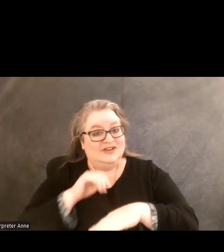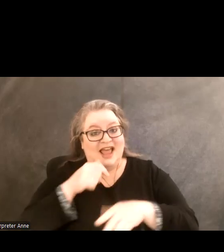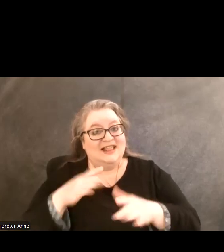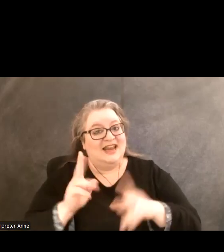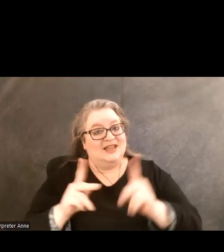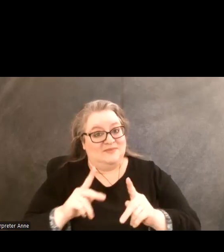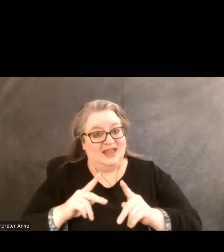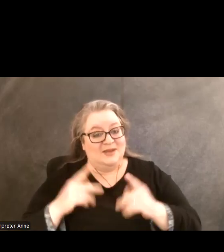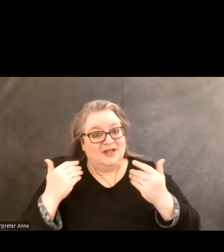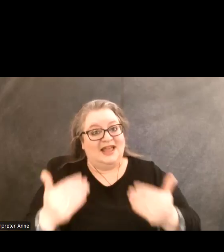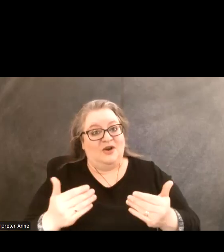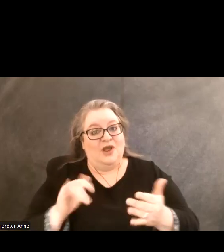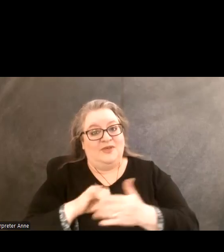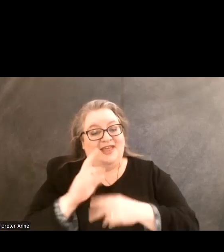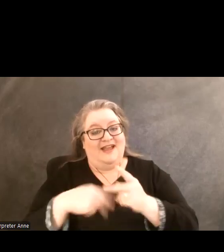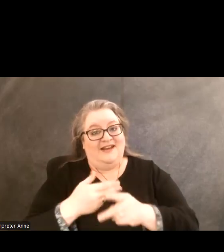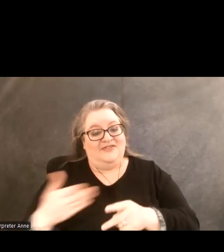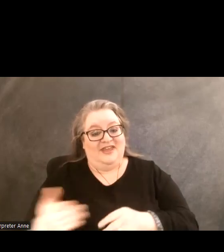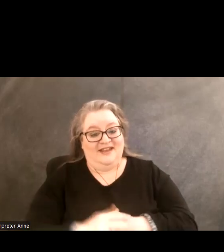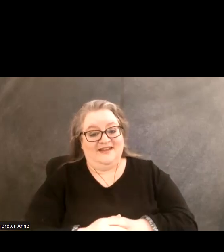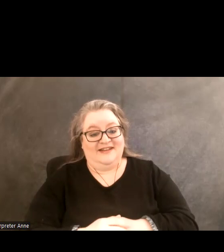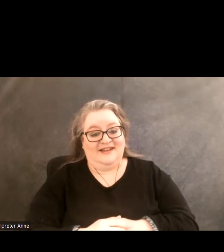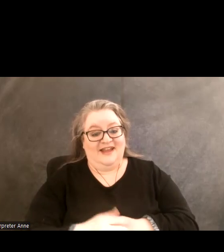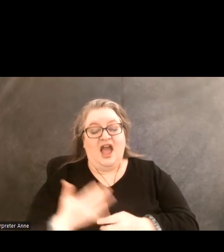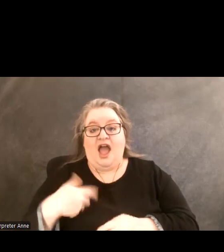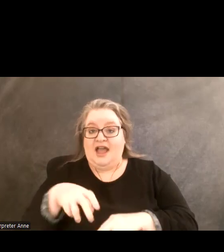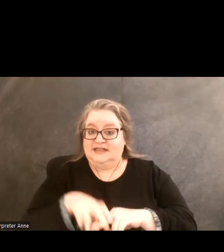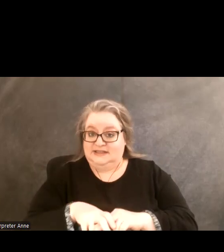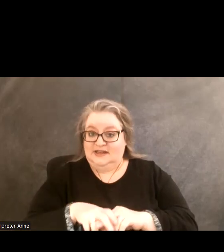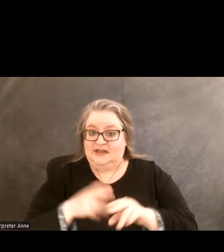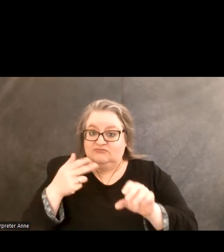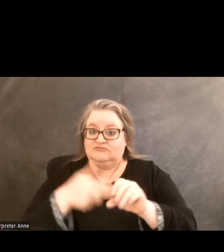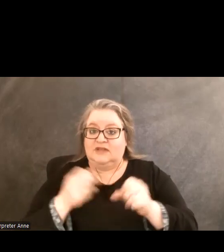that kind of thing. I do sit on a lot of Boards and Committees